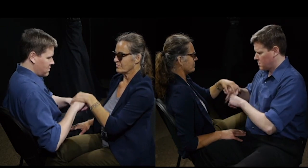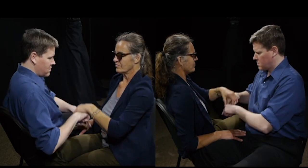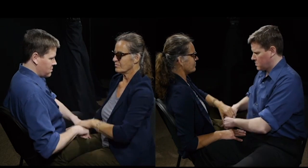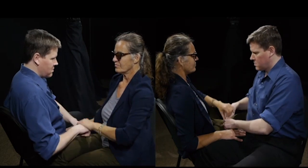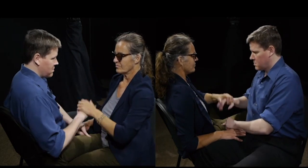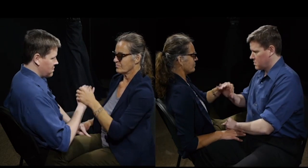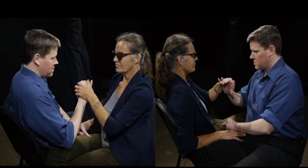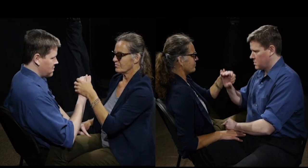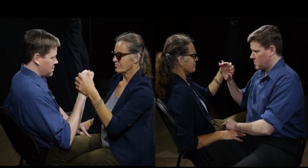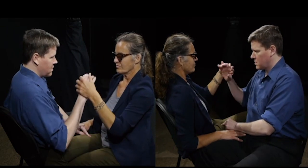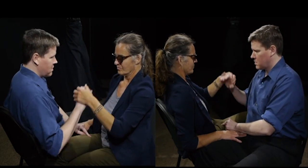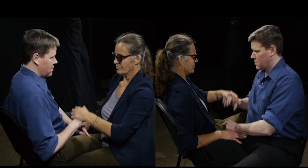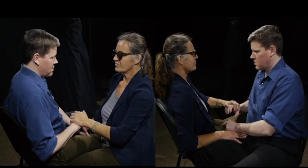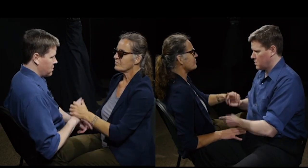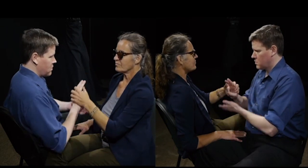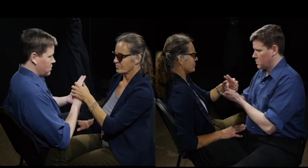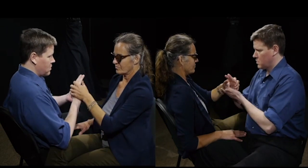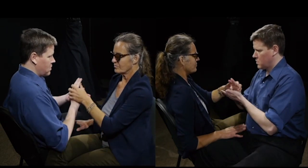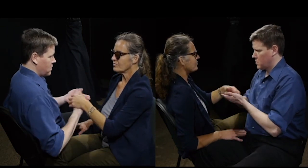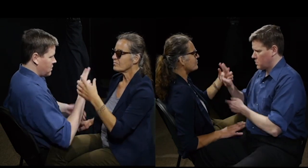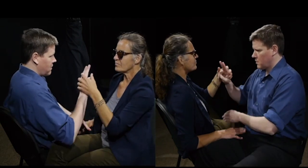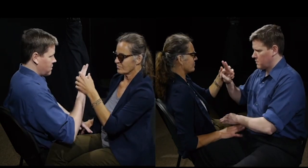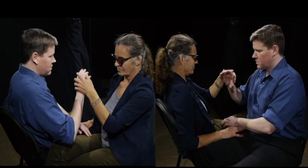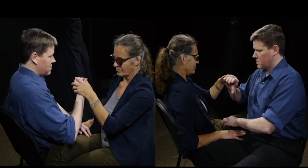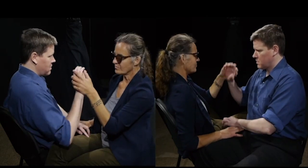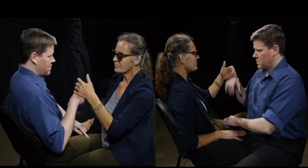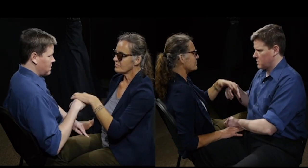a linguist at the prestigious University of Chicago.